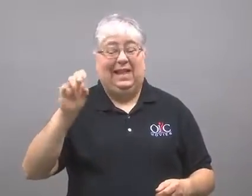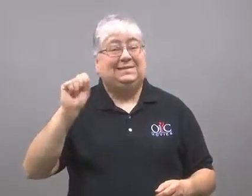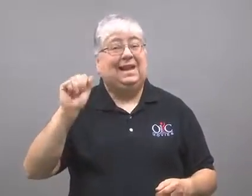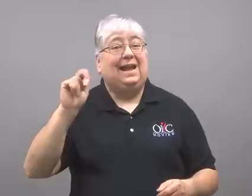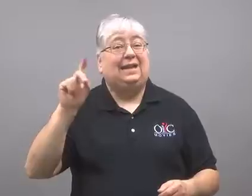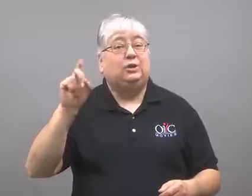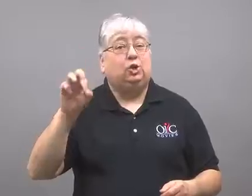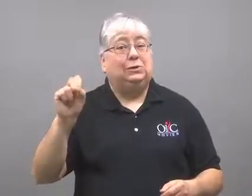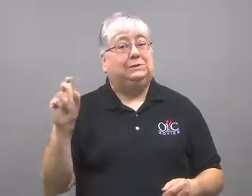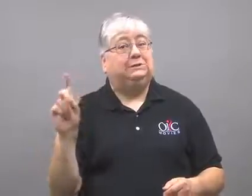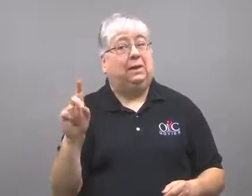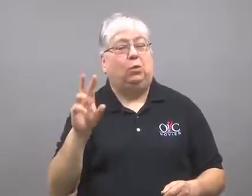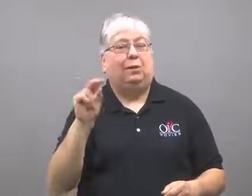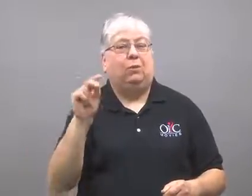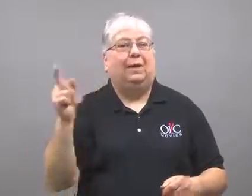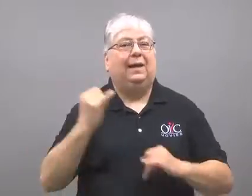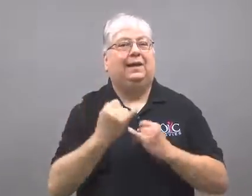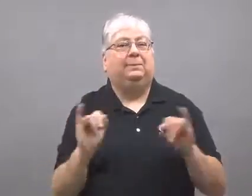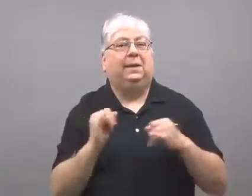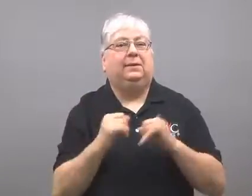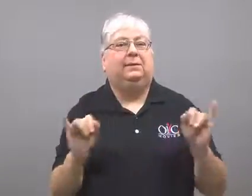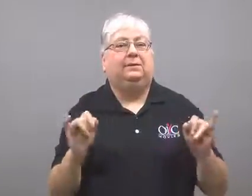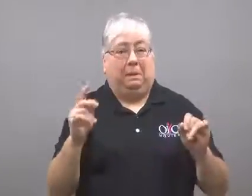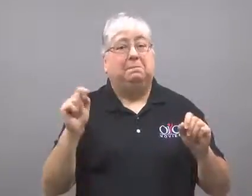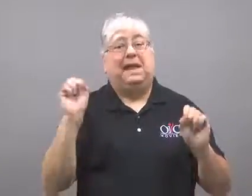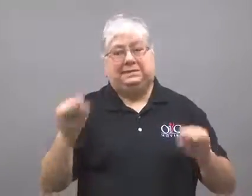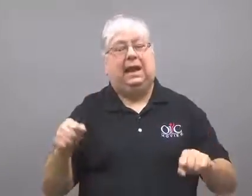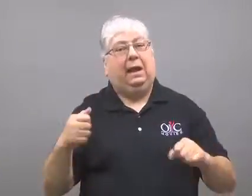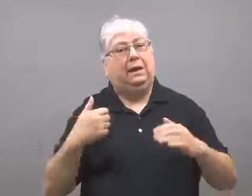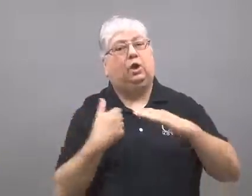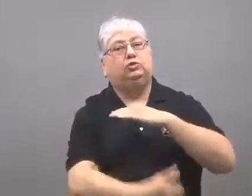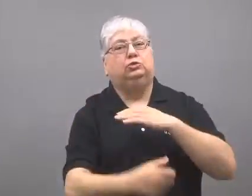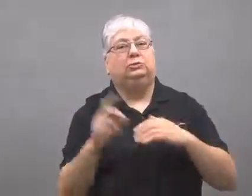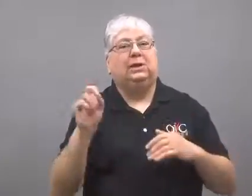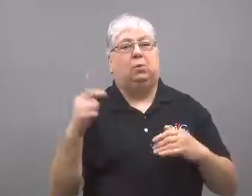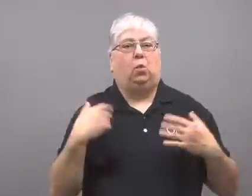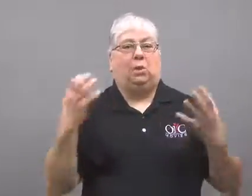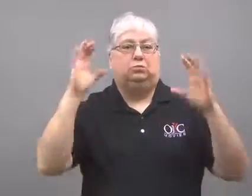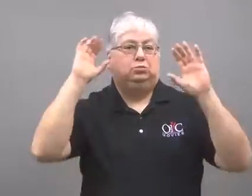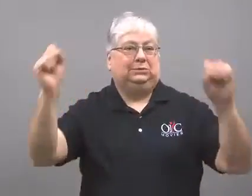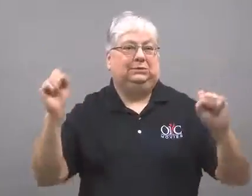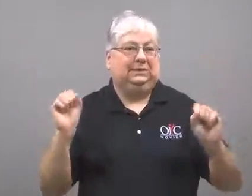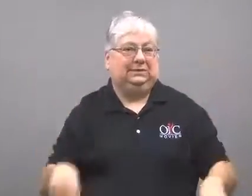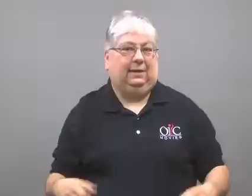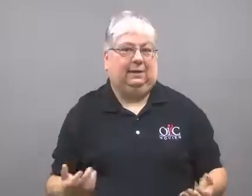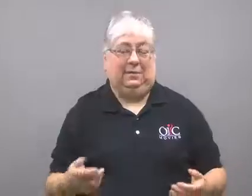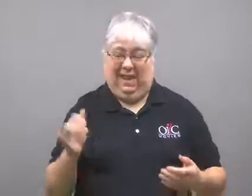Sanders is an independent but could run as the Democratic candidate.